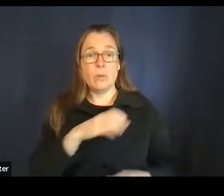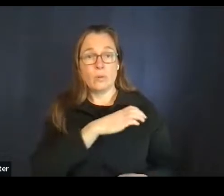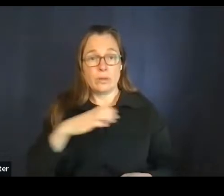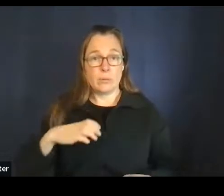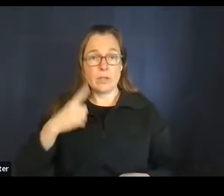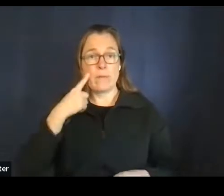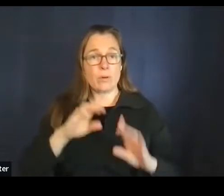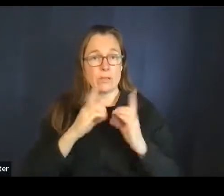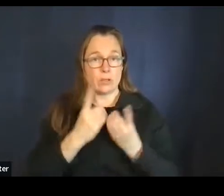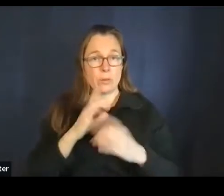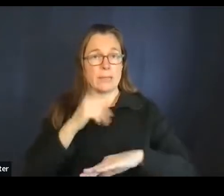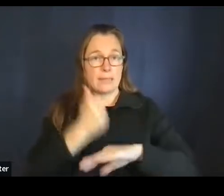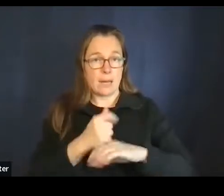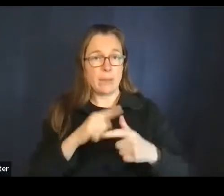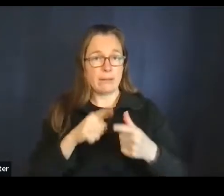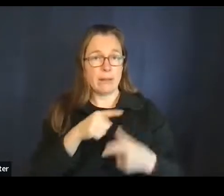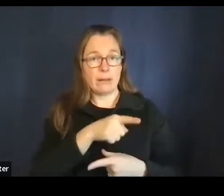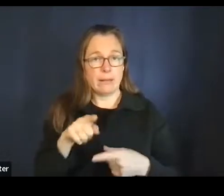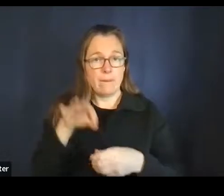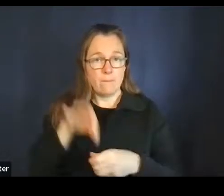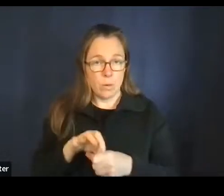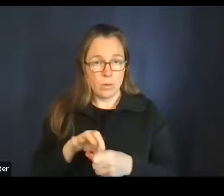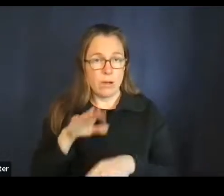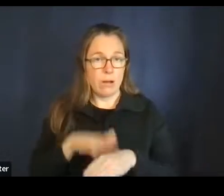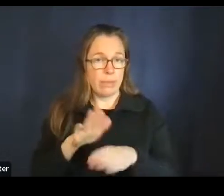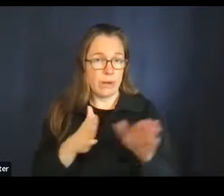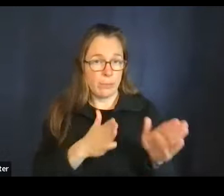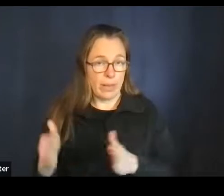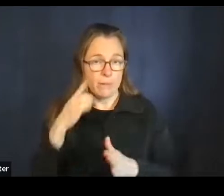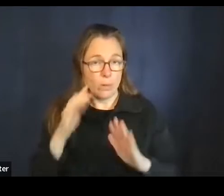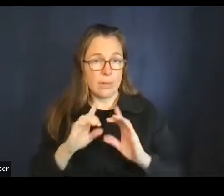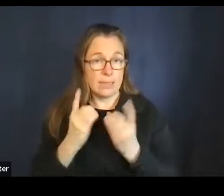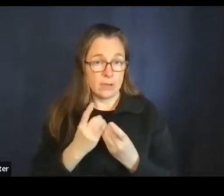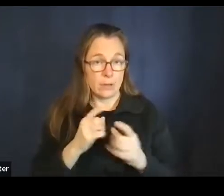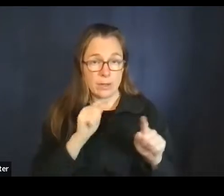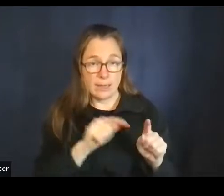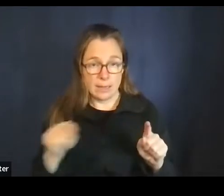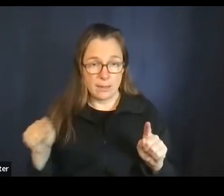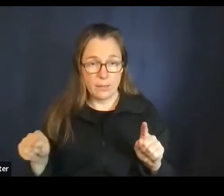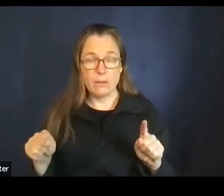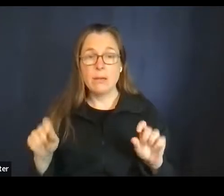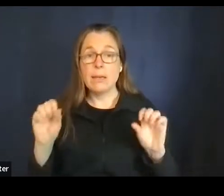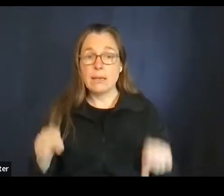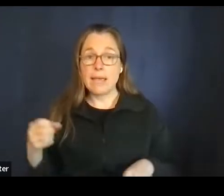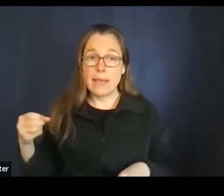and they vote on a scheme for districting, is there any way to override that or appeal it